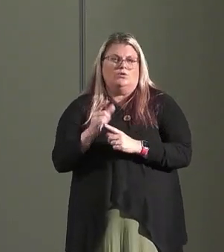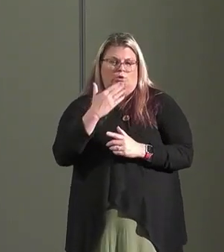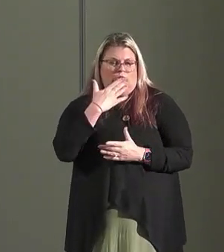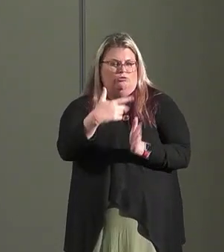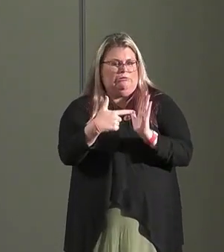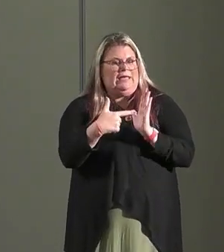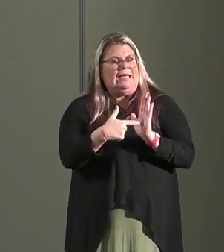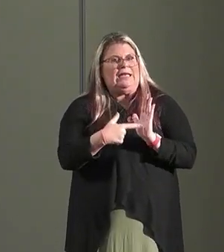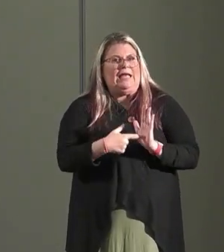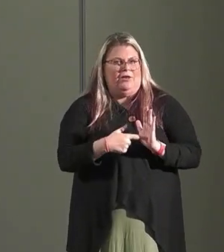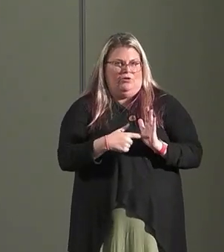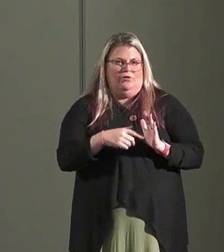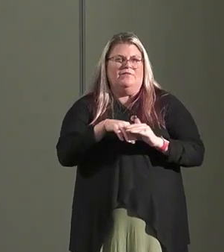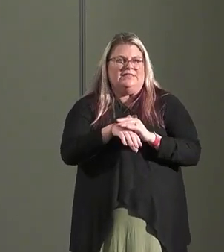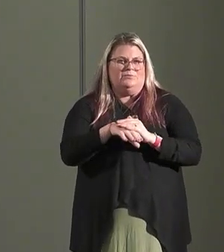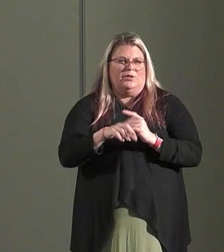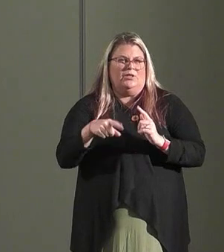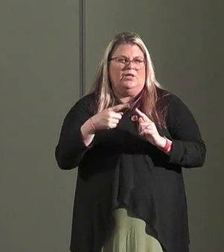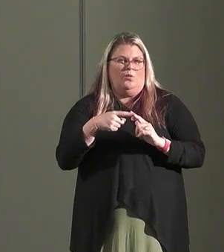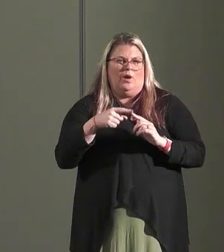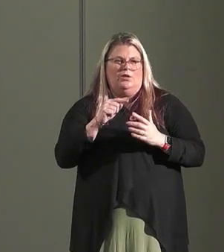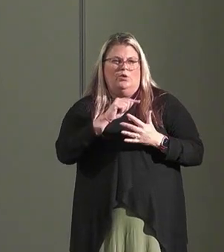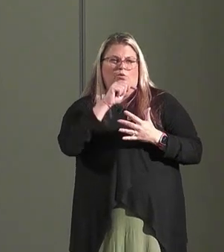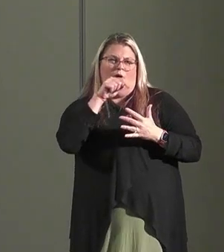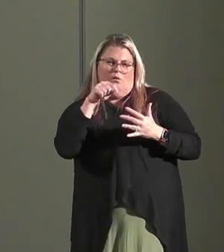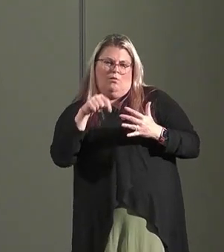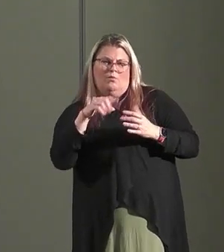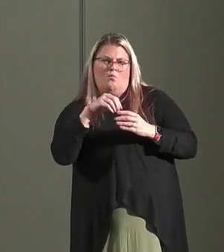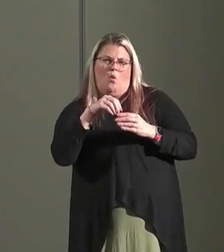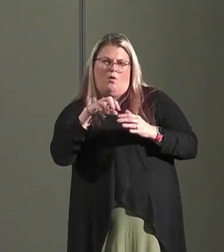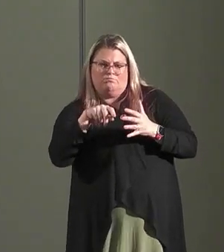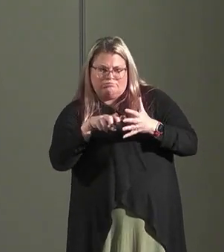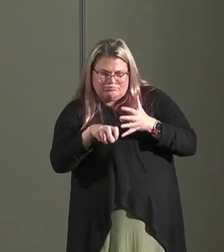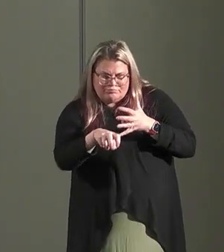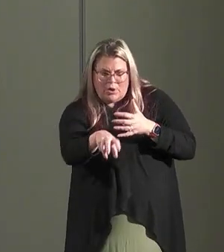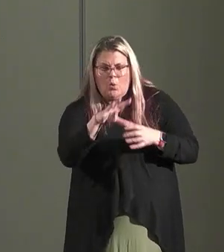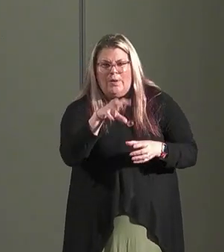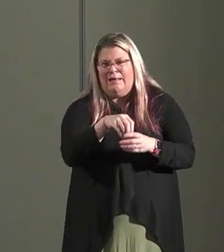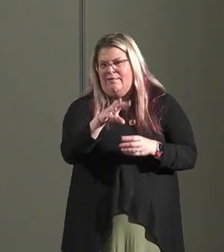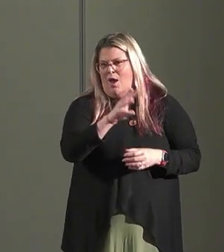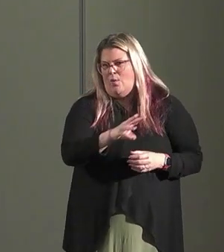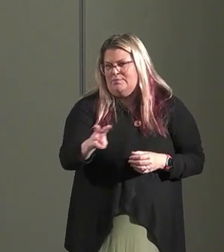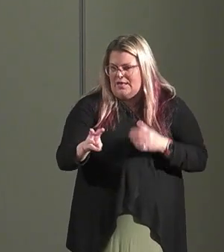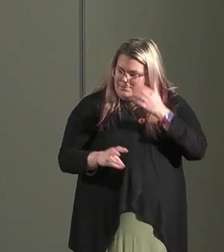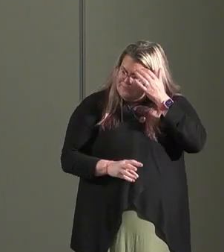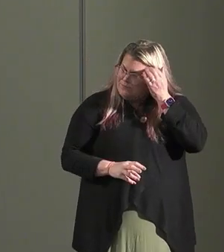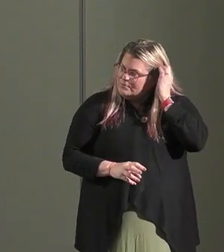accessibility you go deeper within that site. >> MIKE: That is a little surprising to me